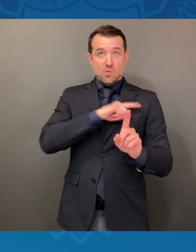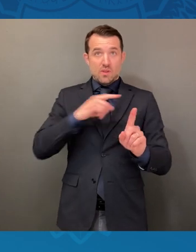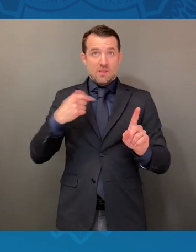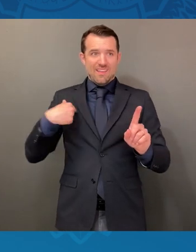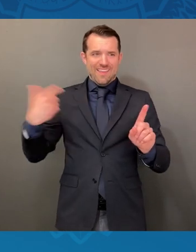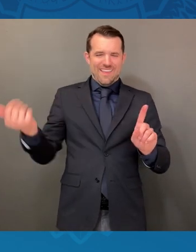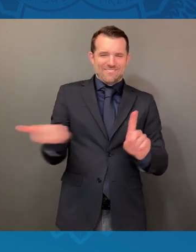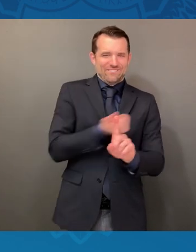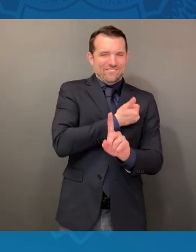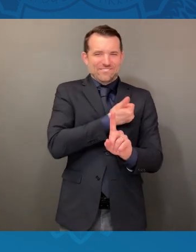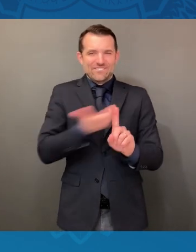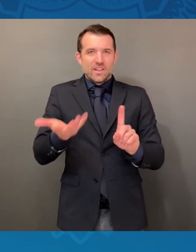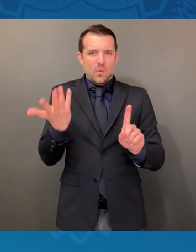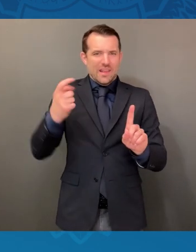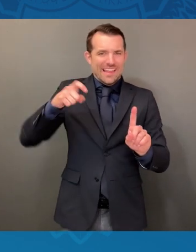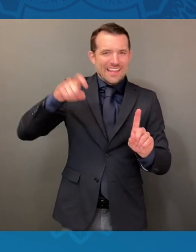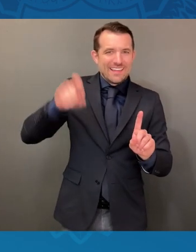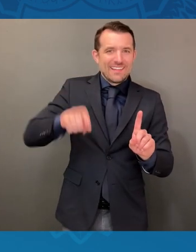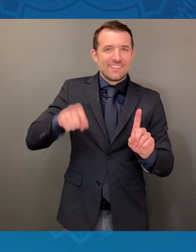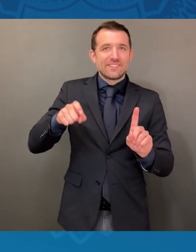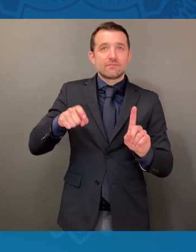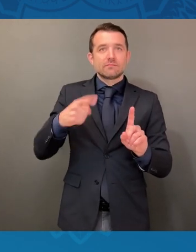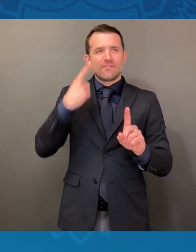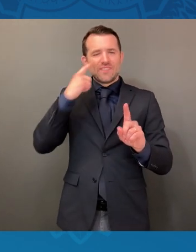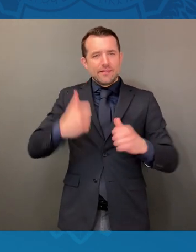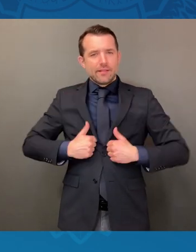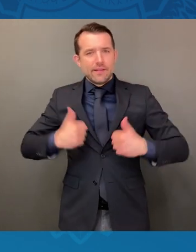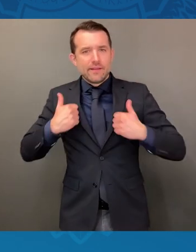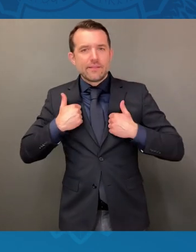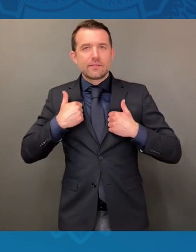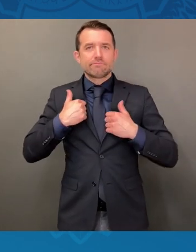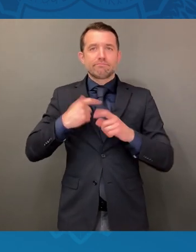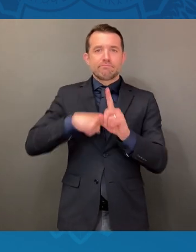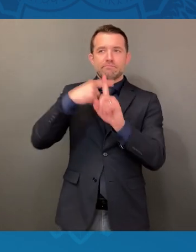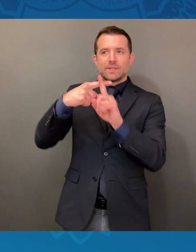High speed broadband internet is critical to that effort.